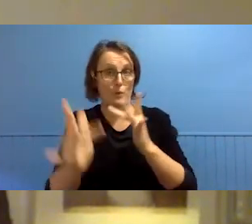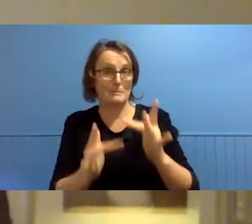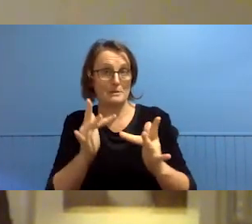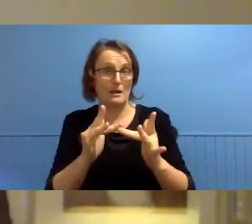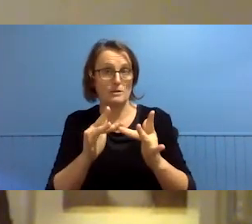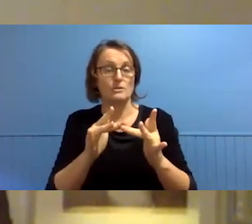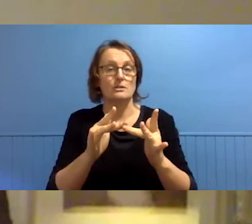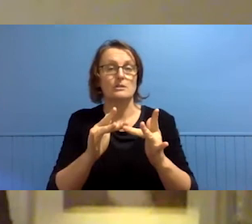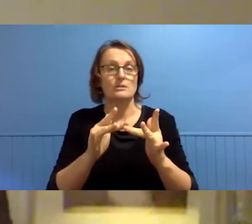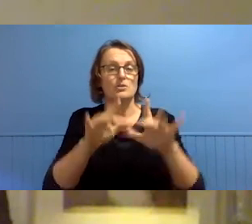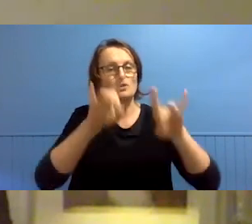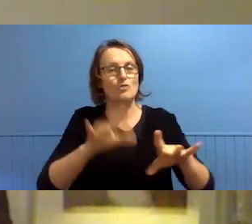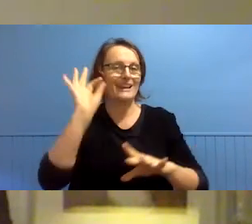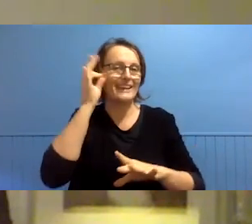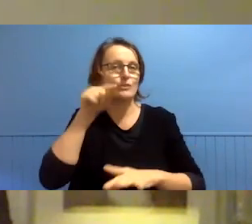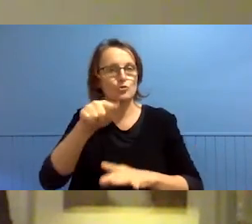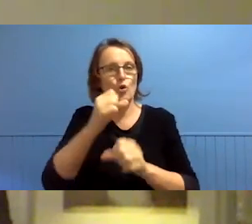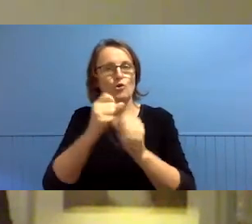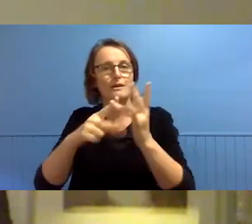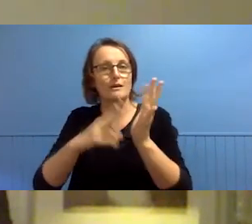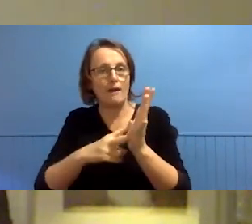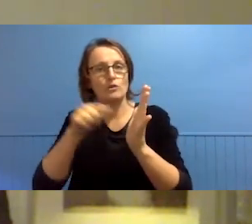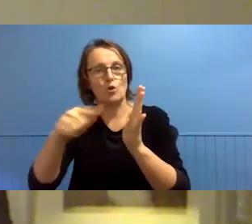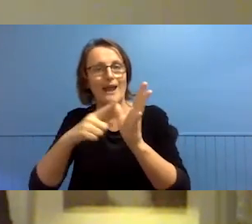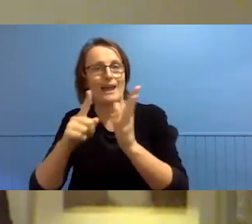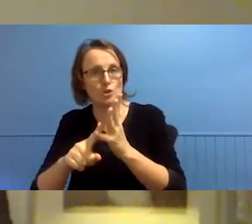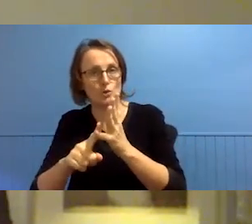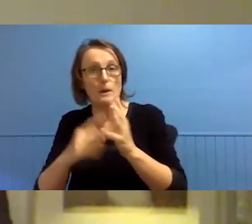website and just make sure you can link in and make sure you can come